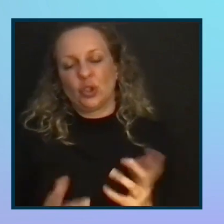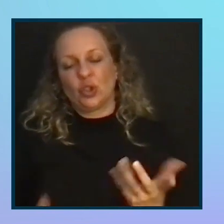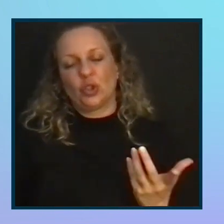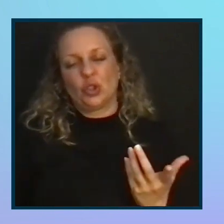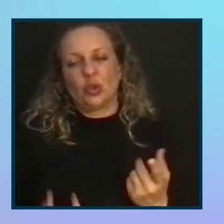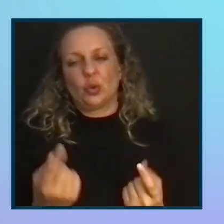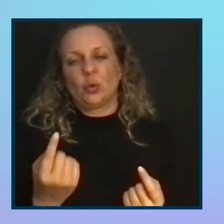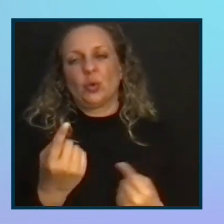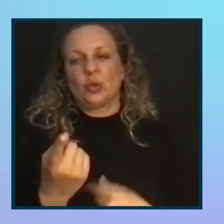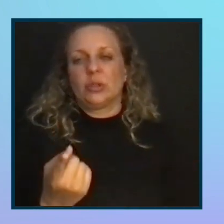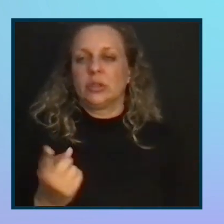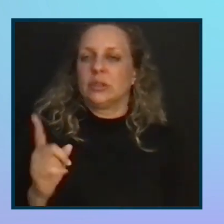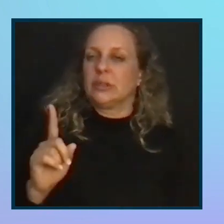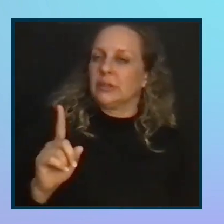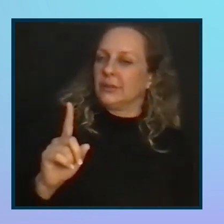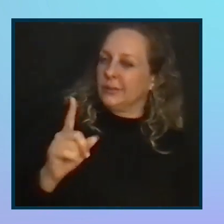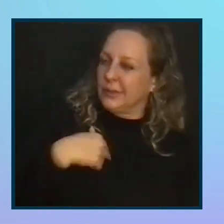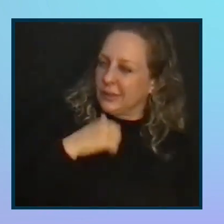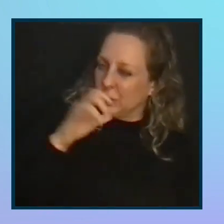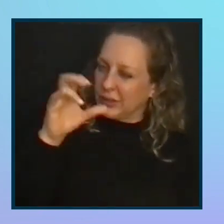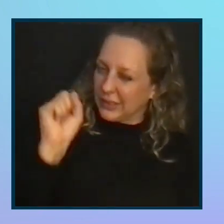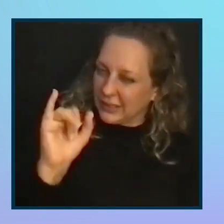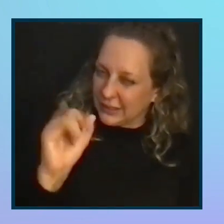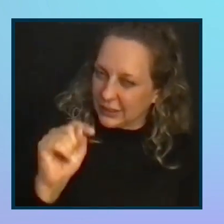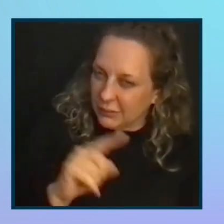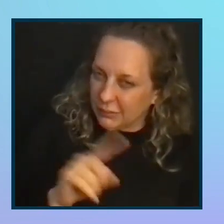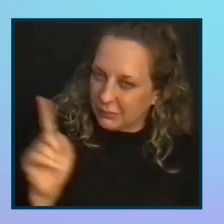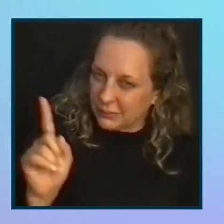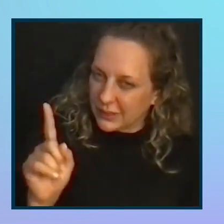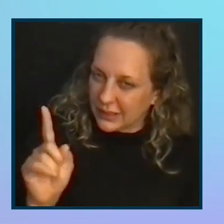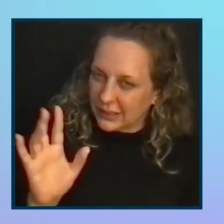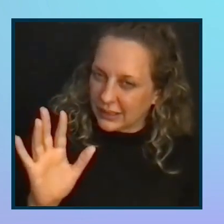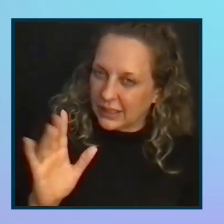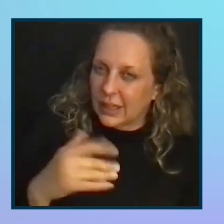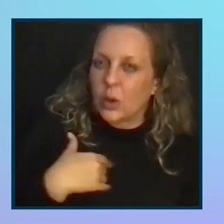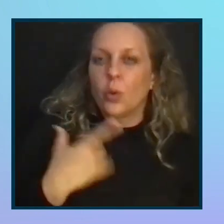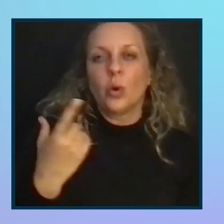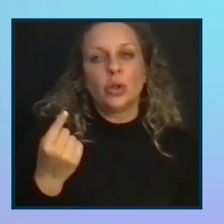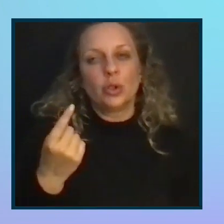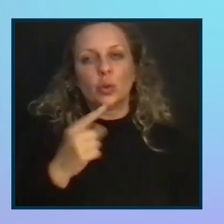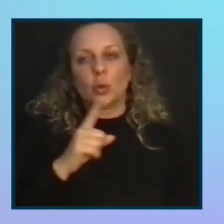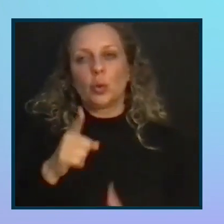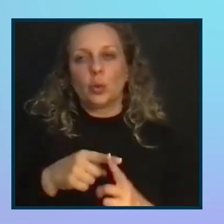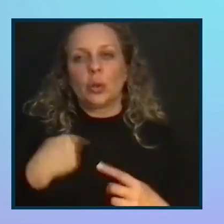I didn't quite catch that, but what we do when we are discussing